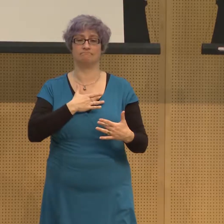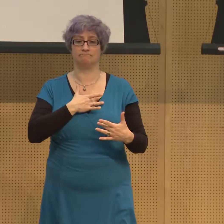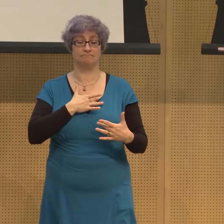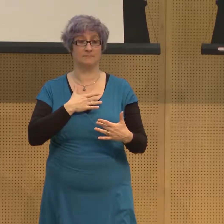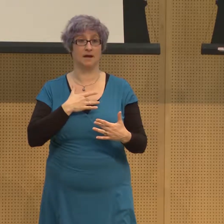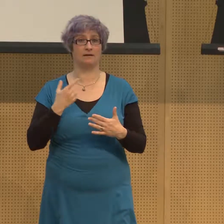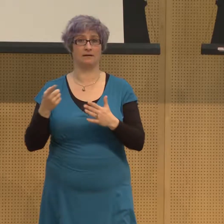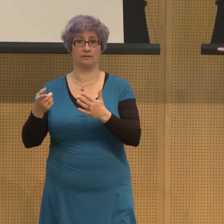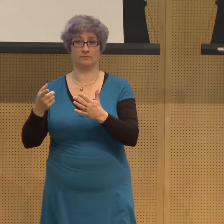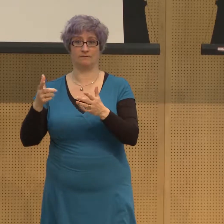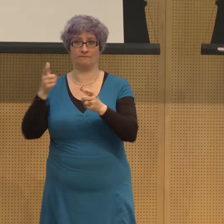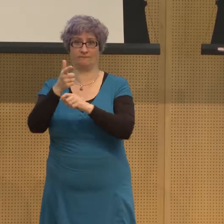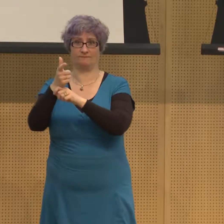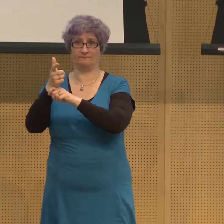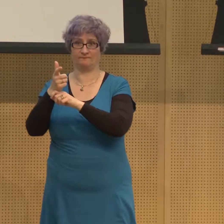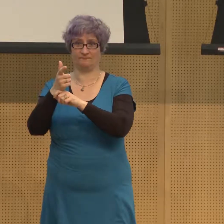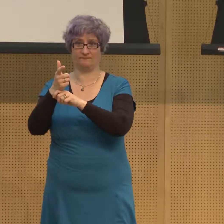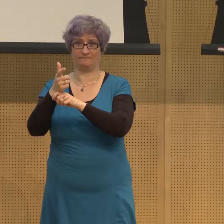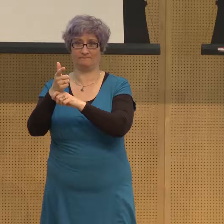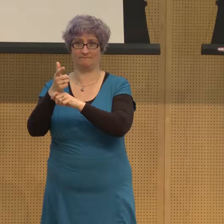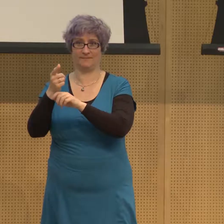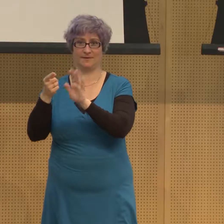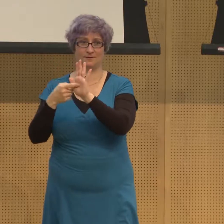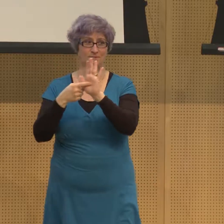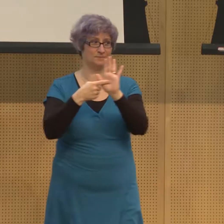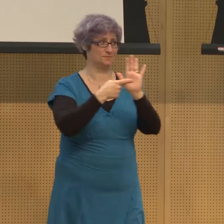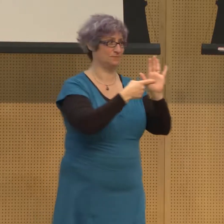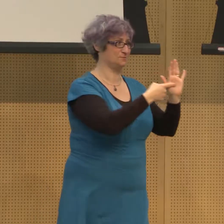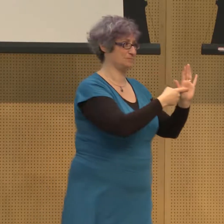but they did, and it was amazing to me.